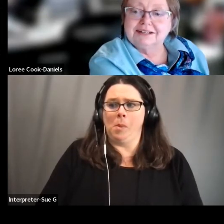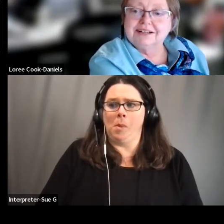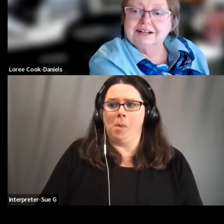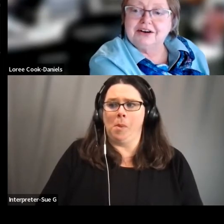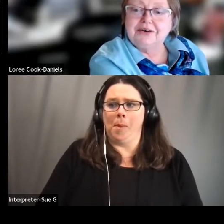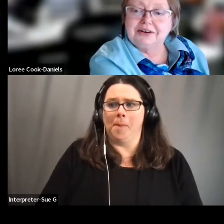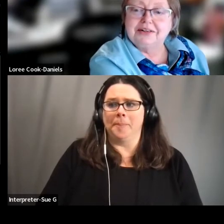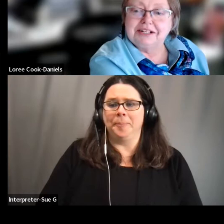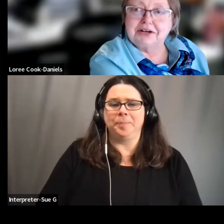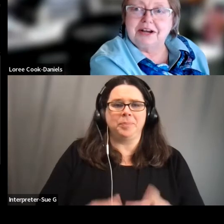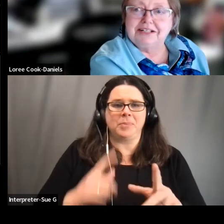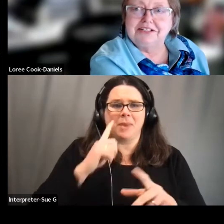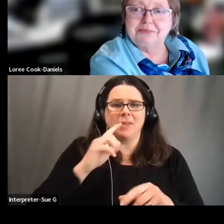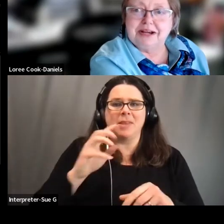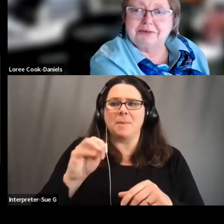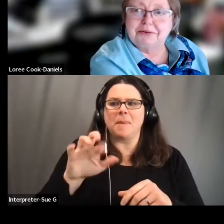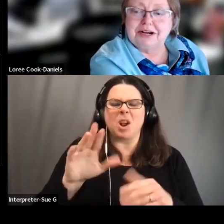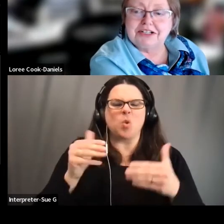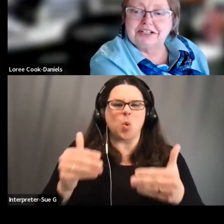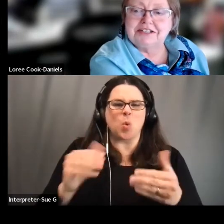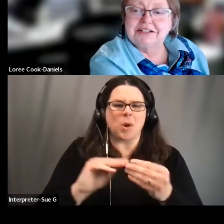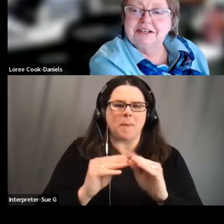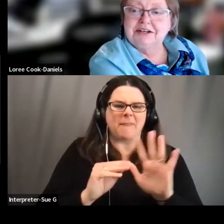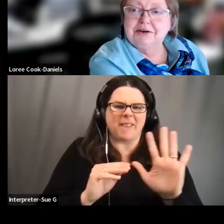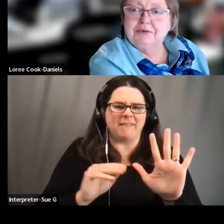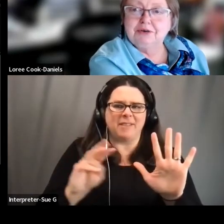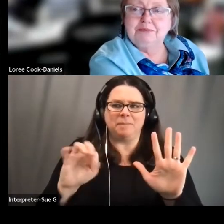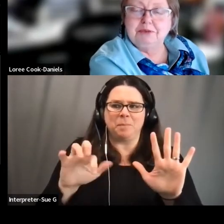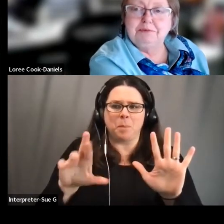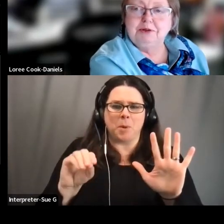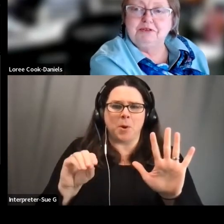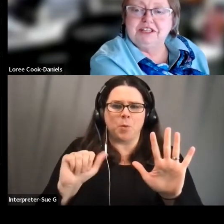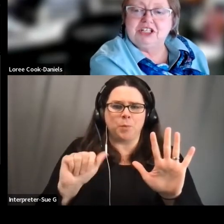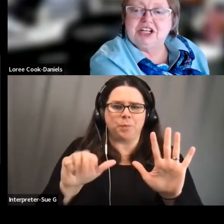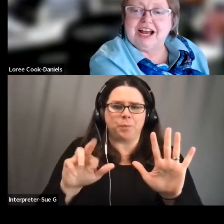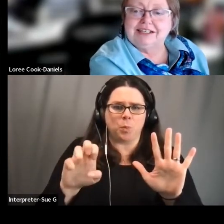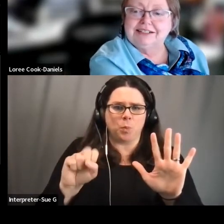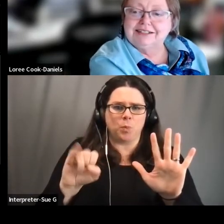Okay, let's go ahead and do microaggressions. Okay. - We'll move in the chat.